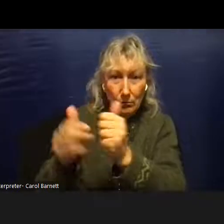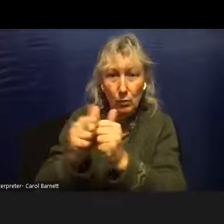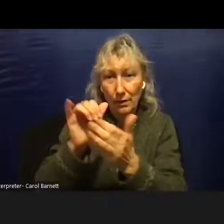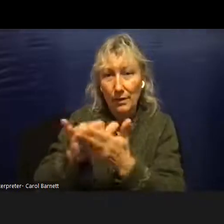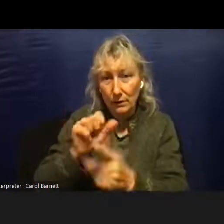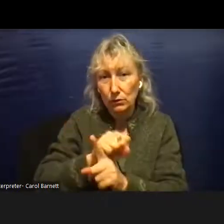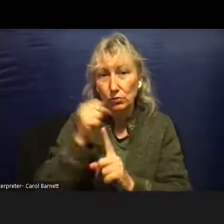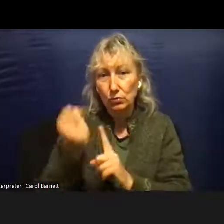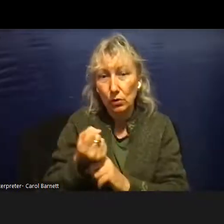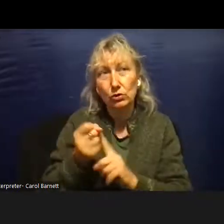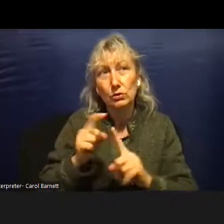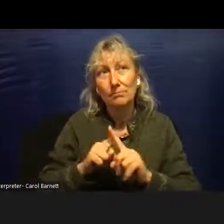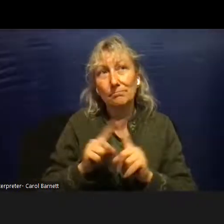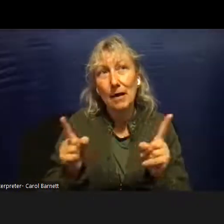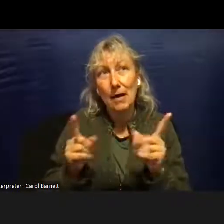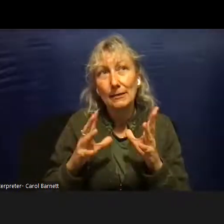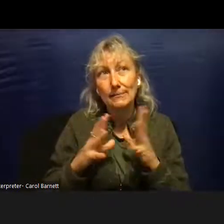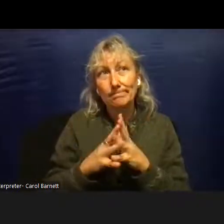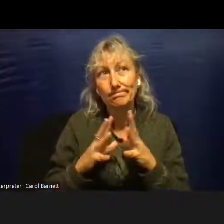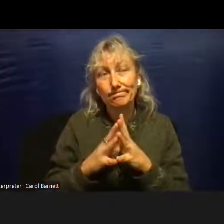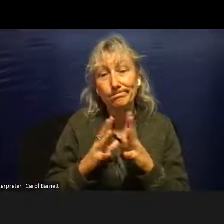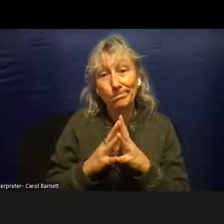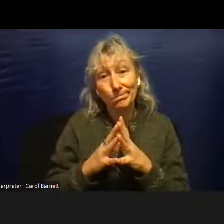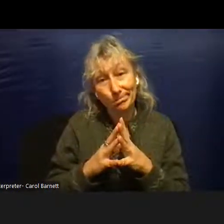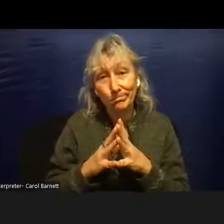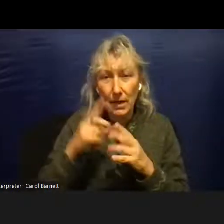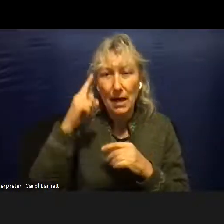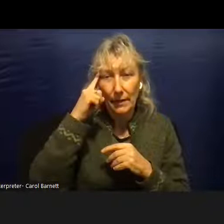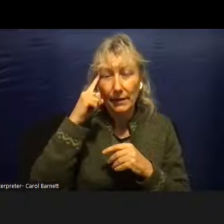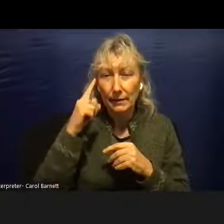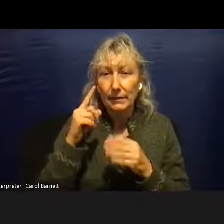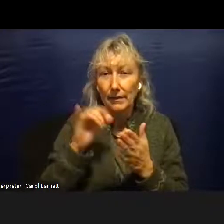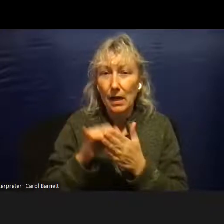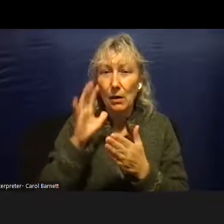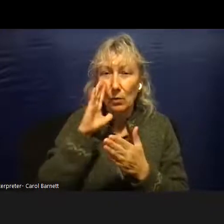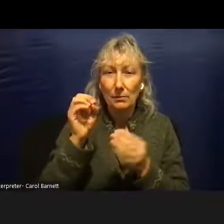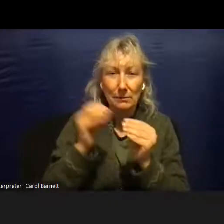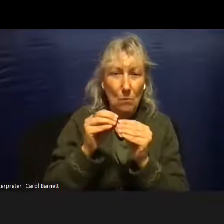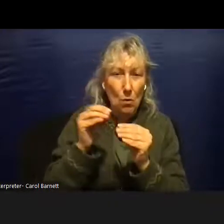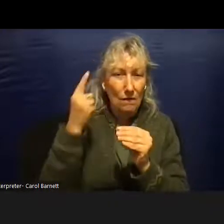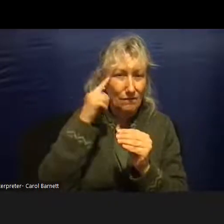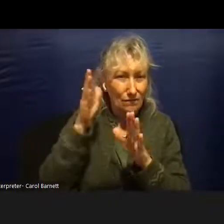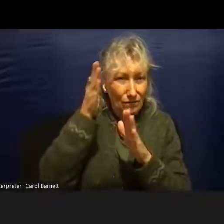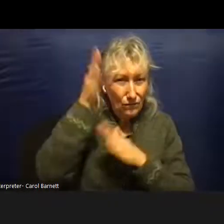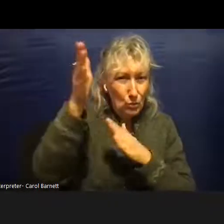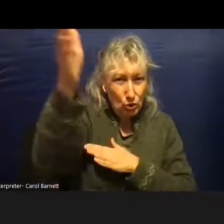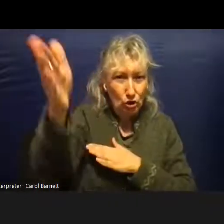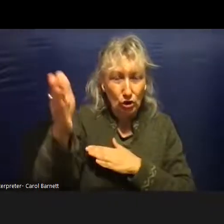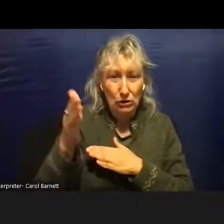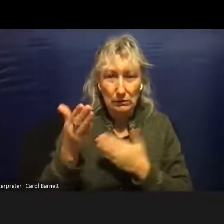Or is that not available? That is definitely on our radar to help with.